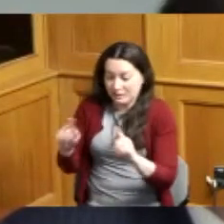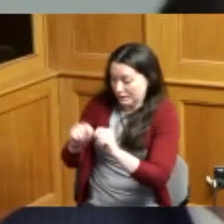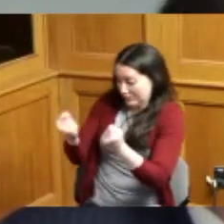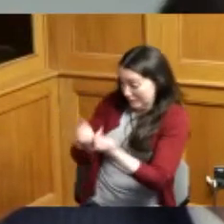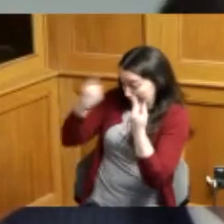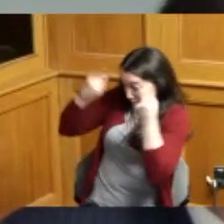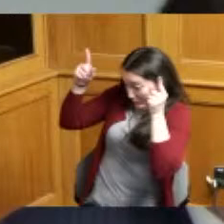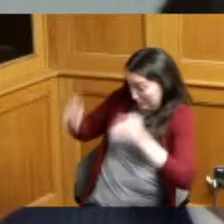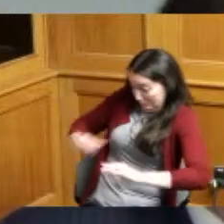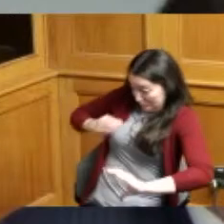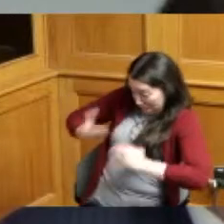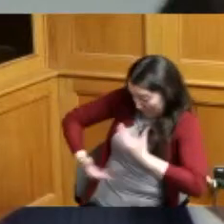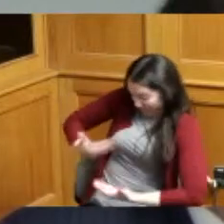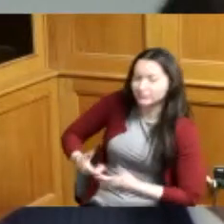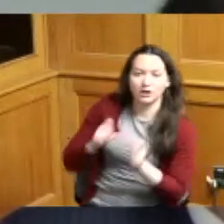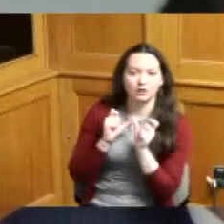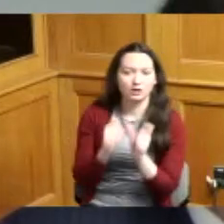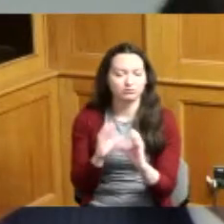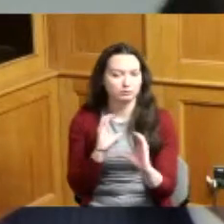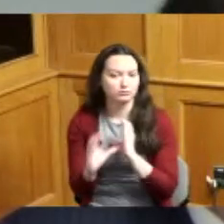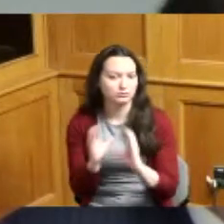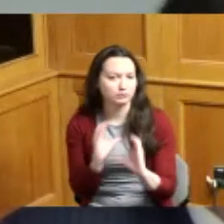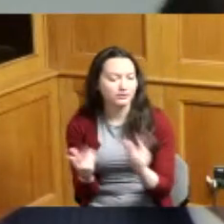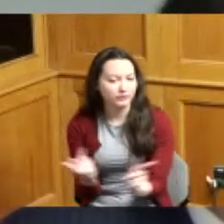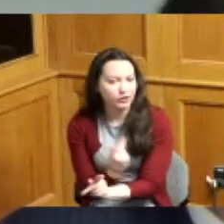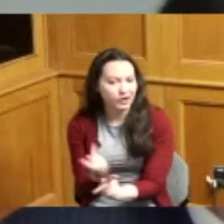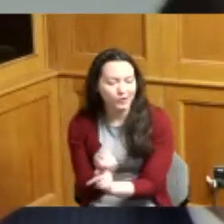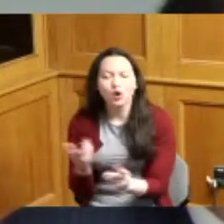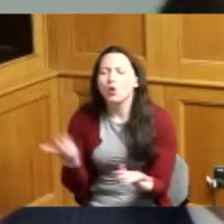uh so we would continue those conversations to find those things that overlap with the needs